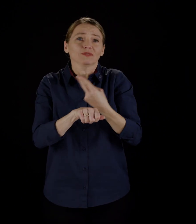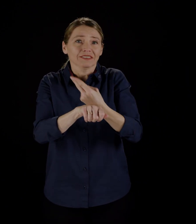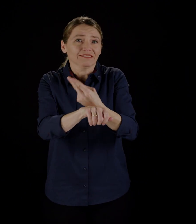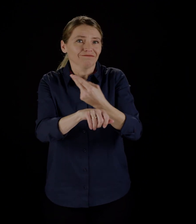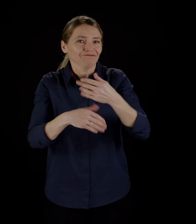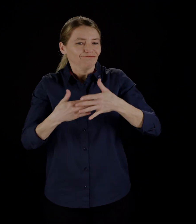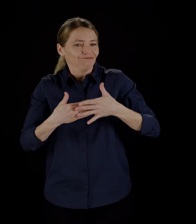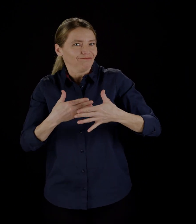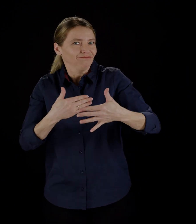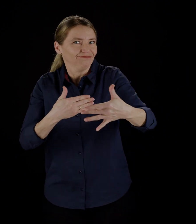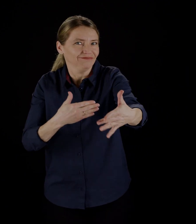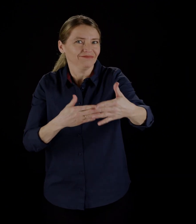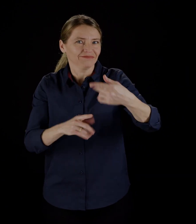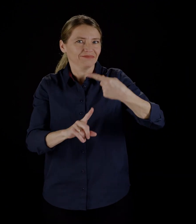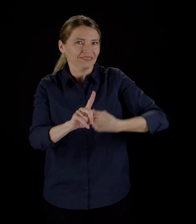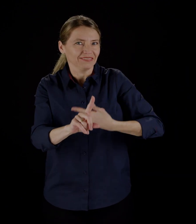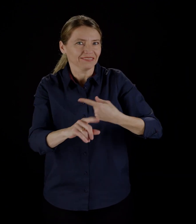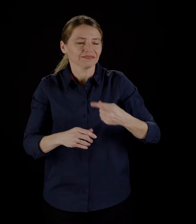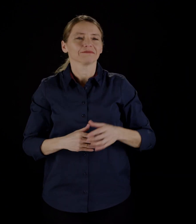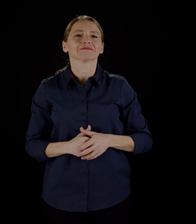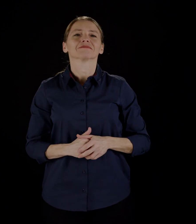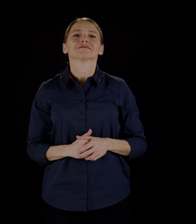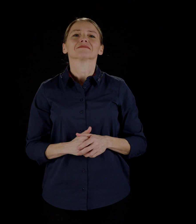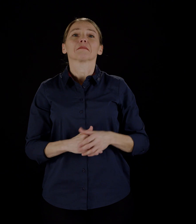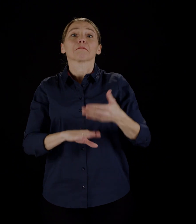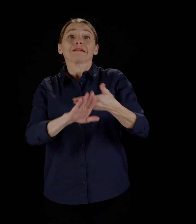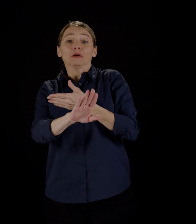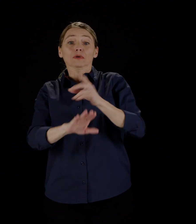It is typically expressed in Gigabytes (GB).